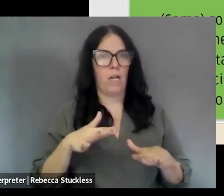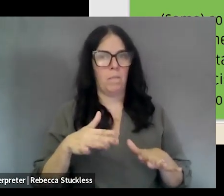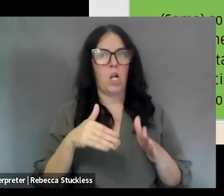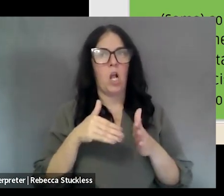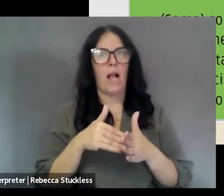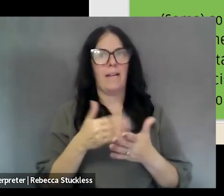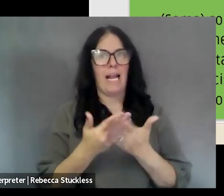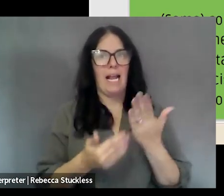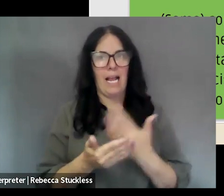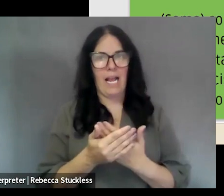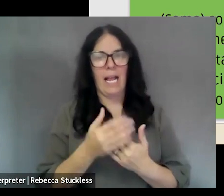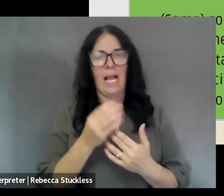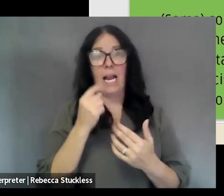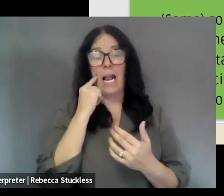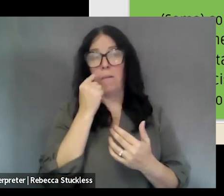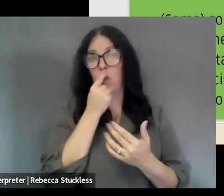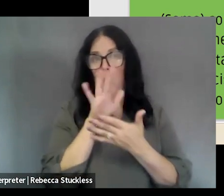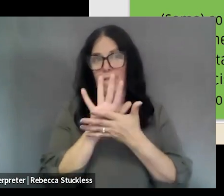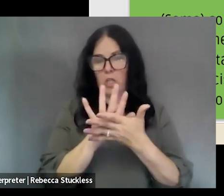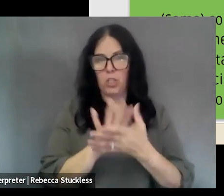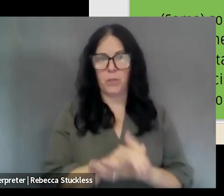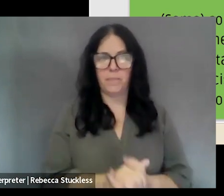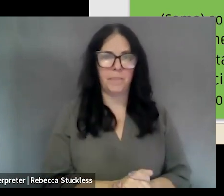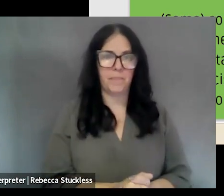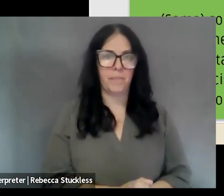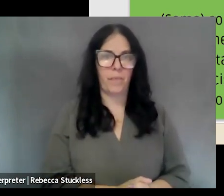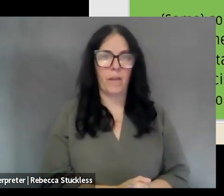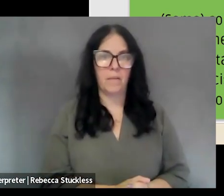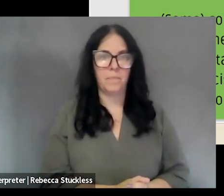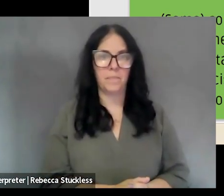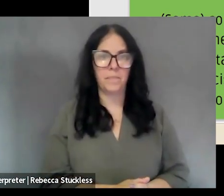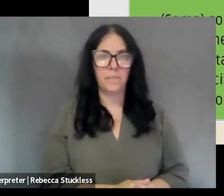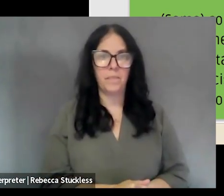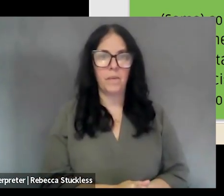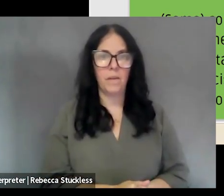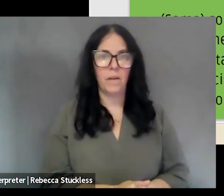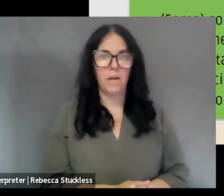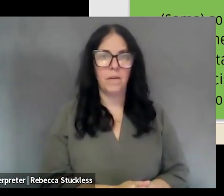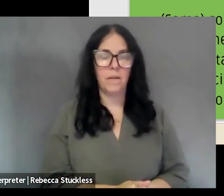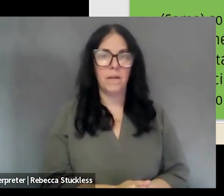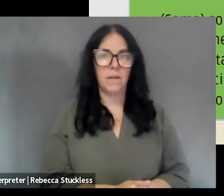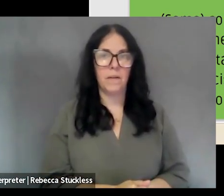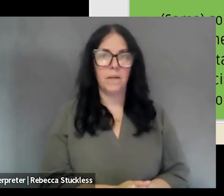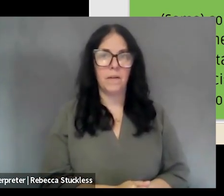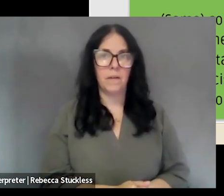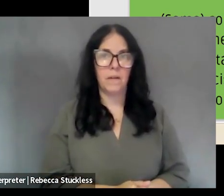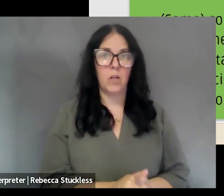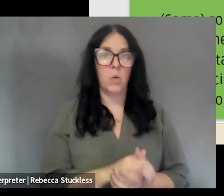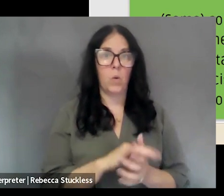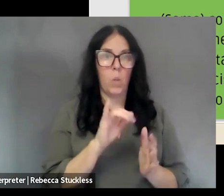hands and blurry vision. Those are symptoms that are seen in quite a number of other conditions as